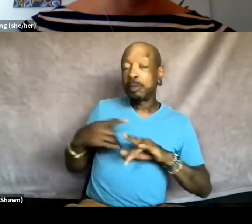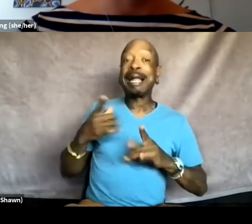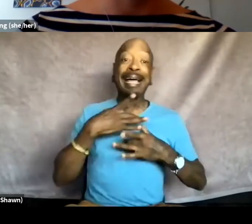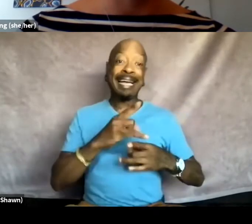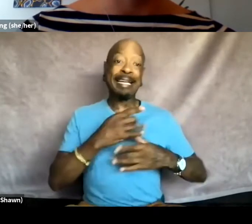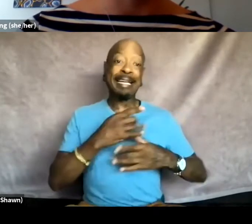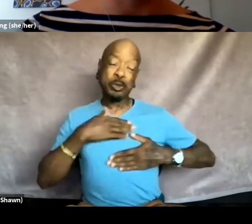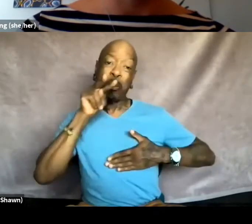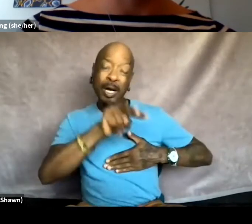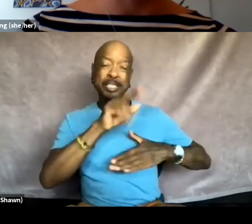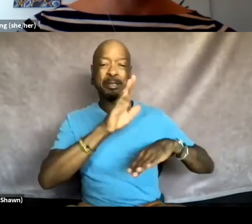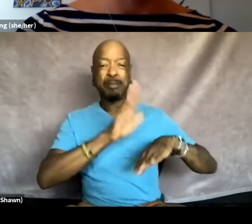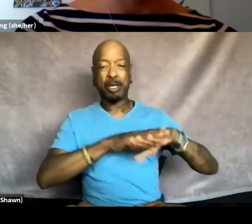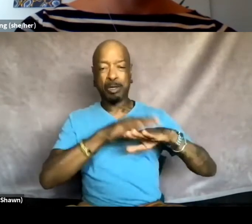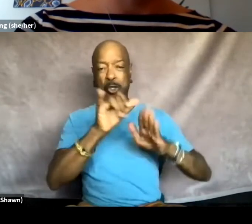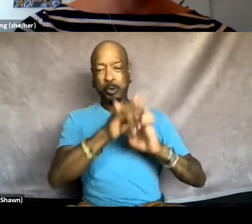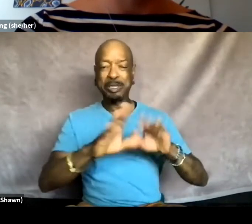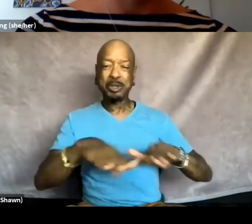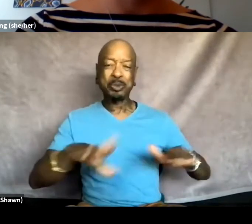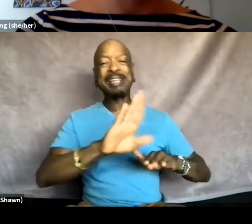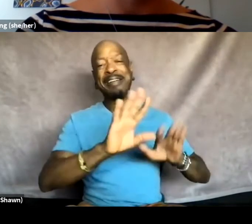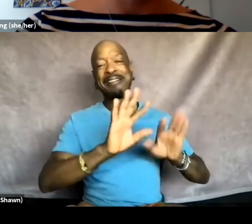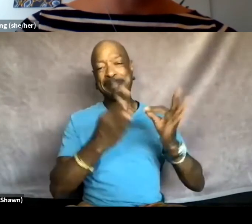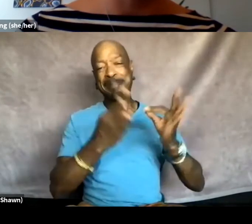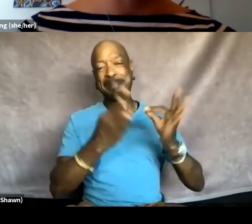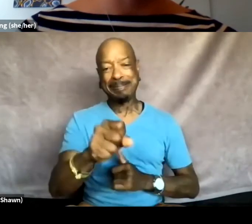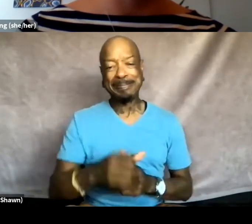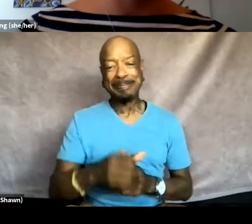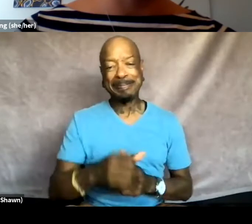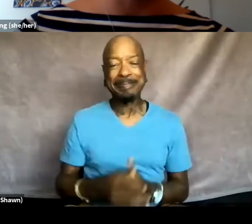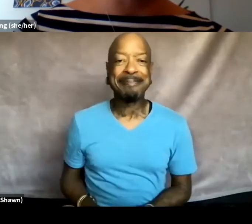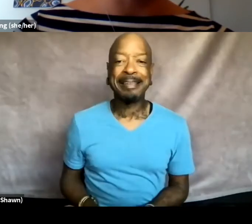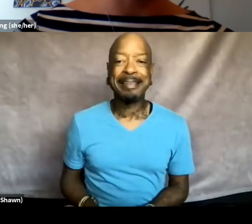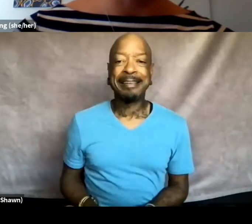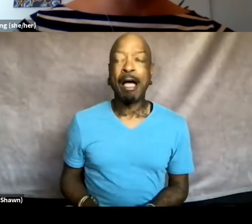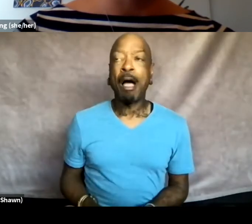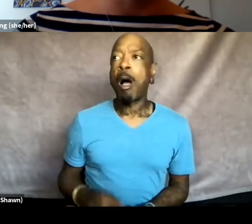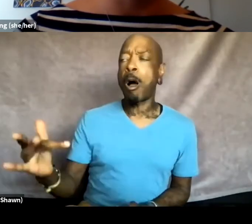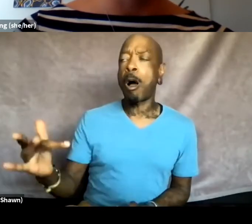Andrea Northrup: I totally feel that Oh, what kind of music, do you enjoy.